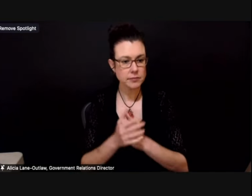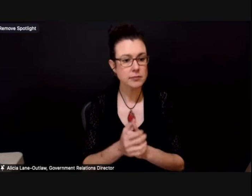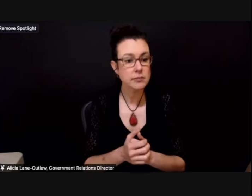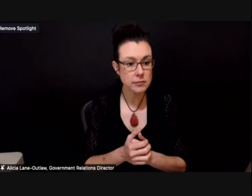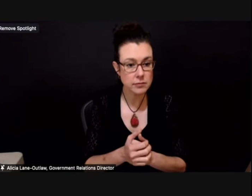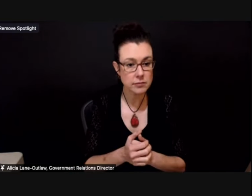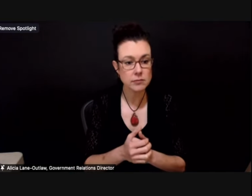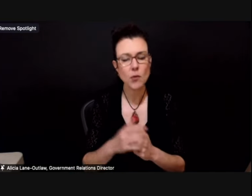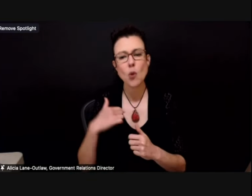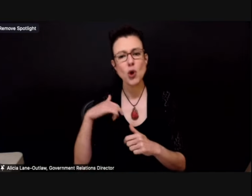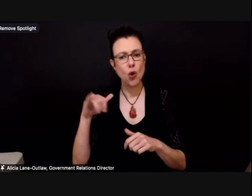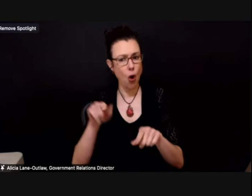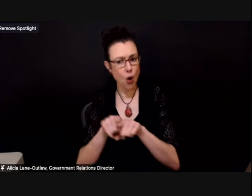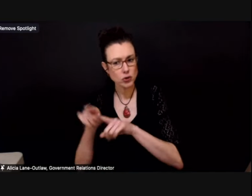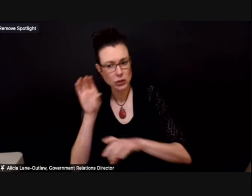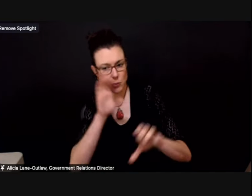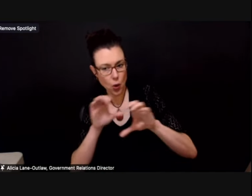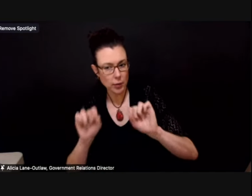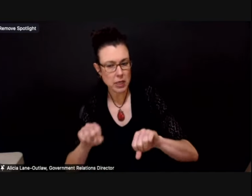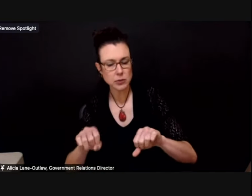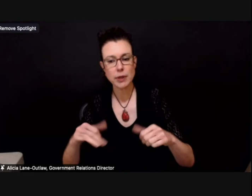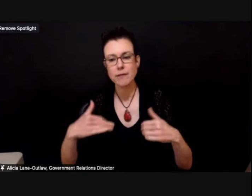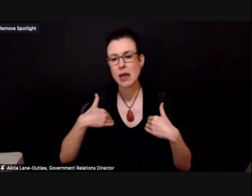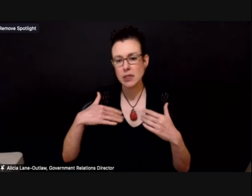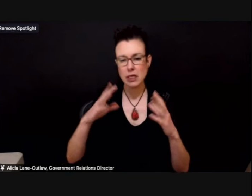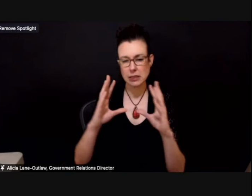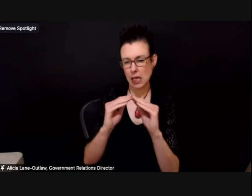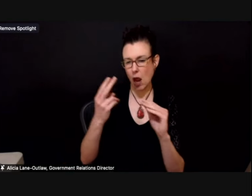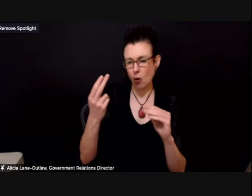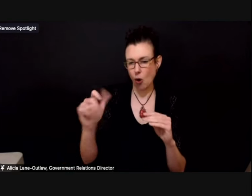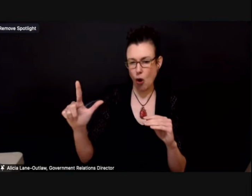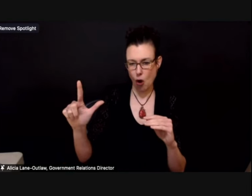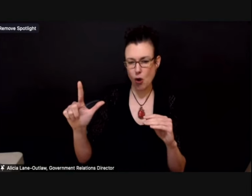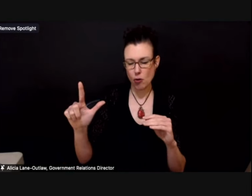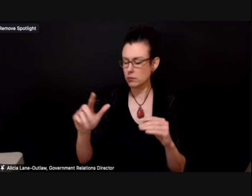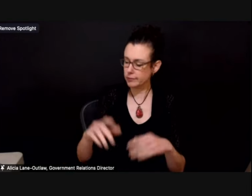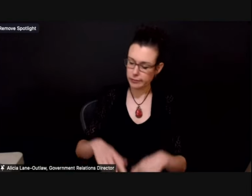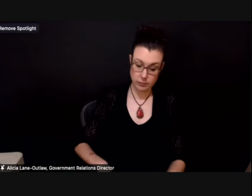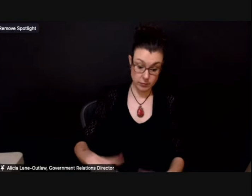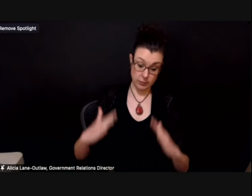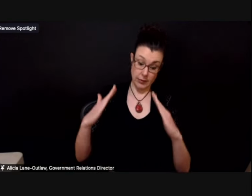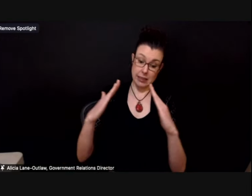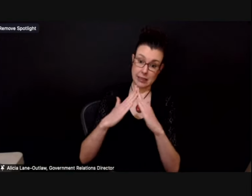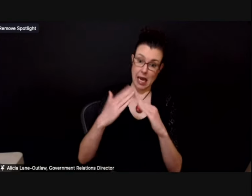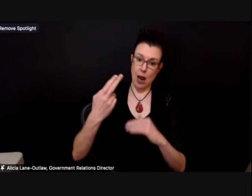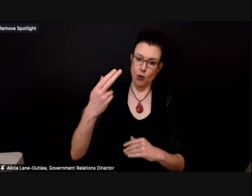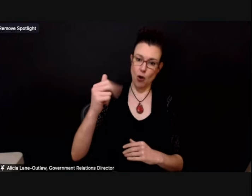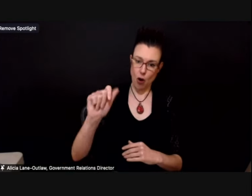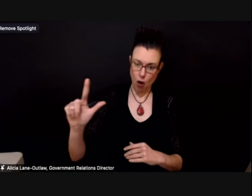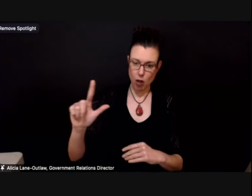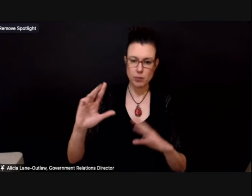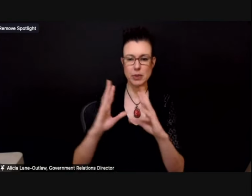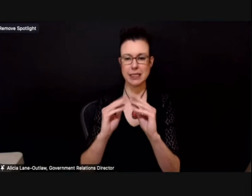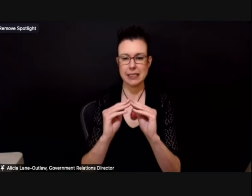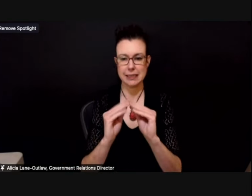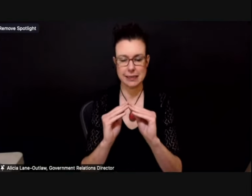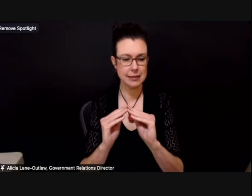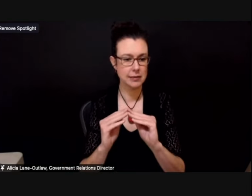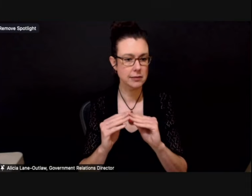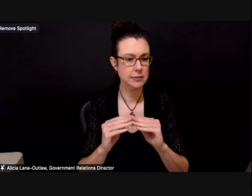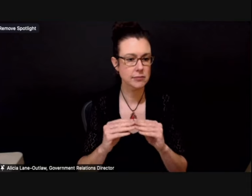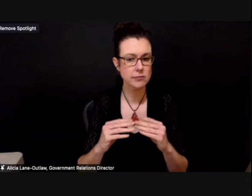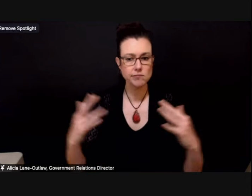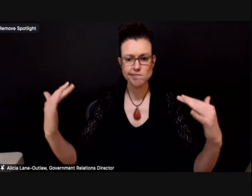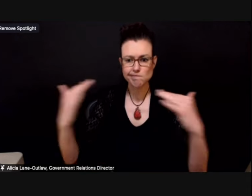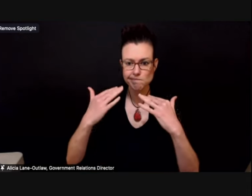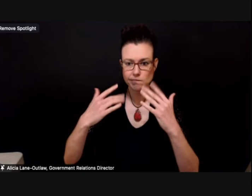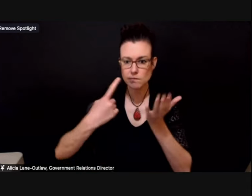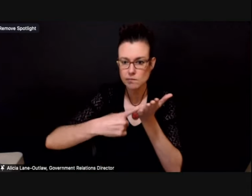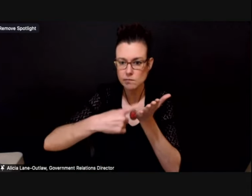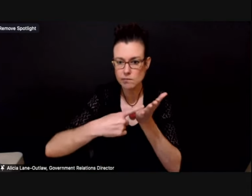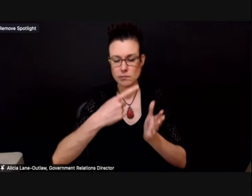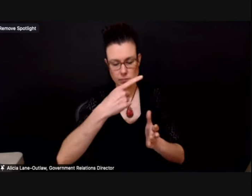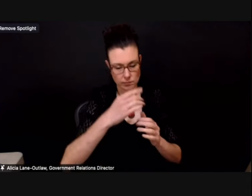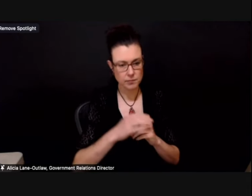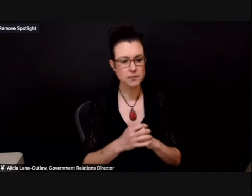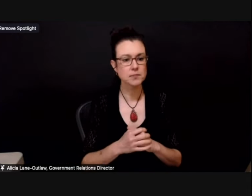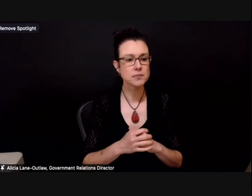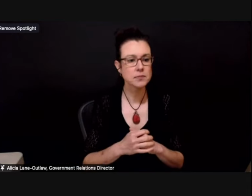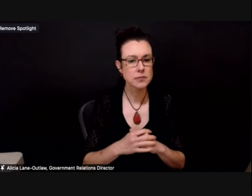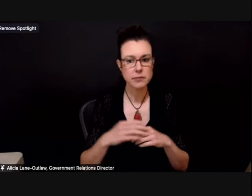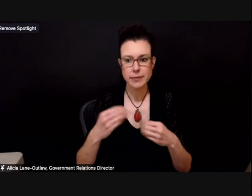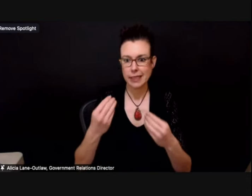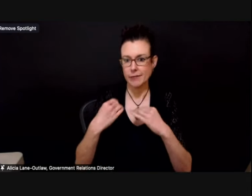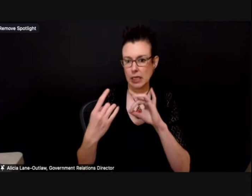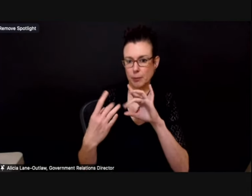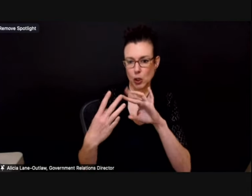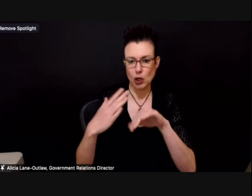Exploring possibility of town hall meeting to collect feedback on the agenda